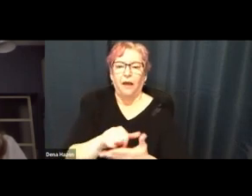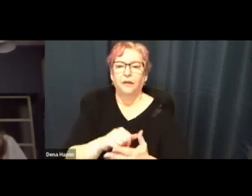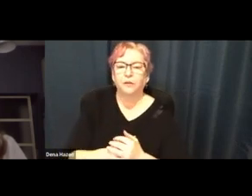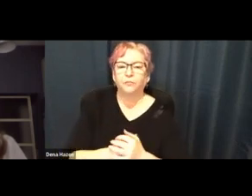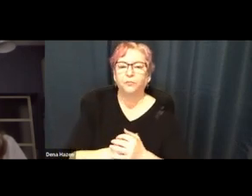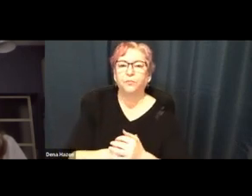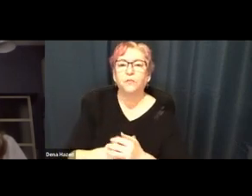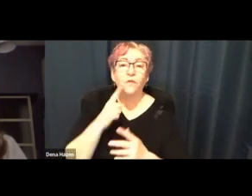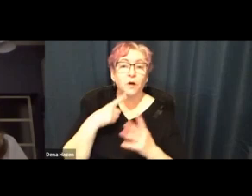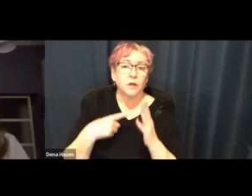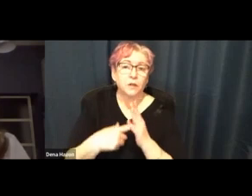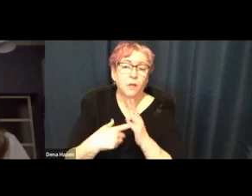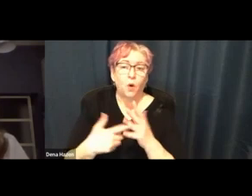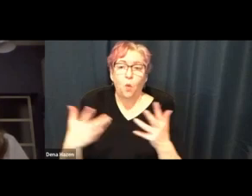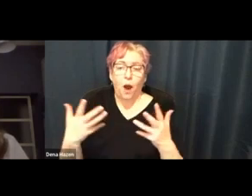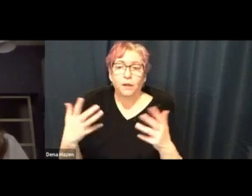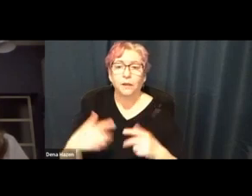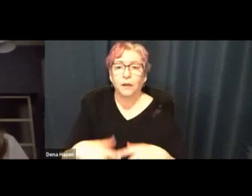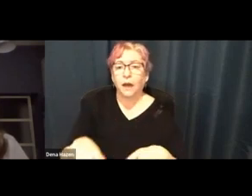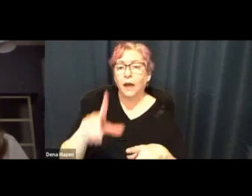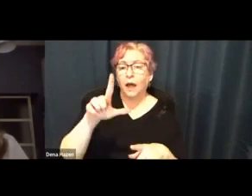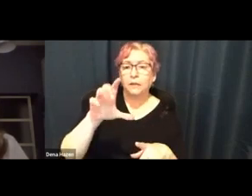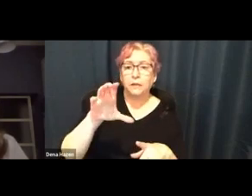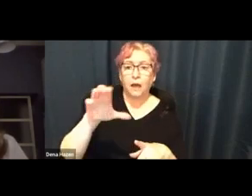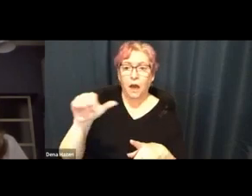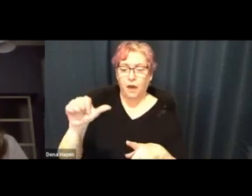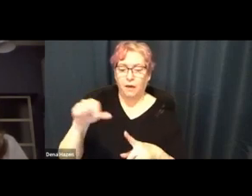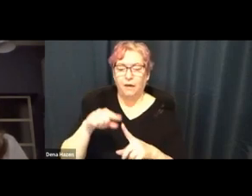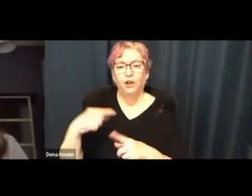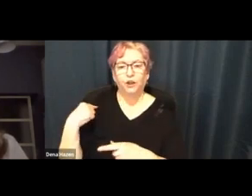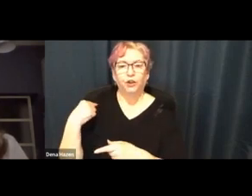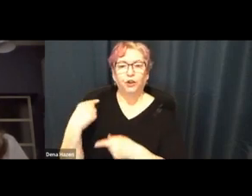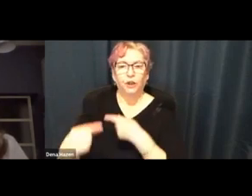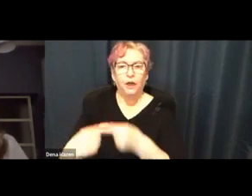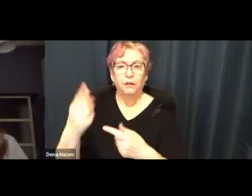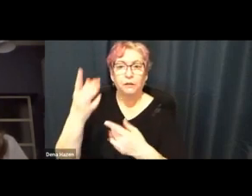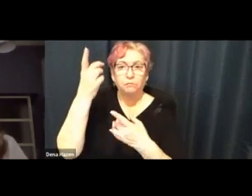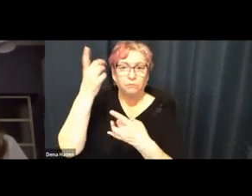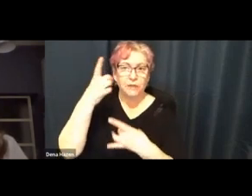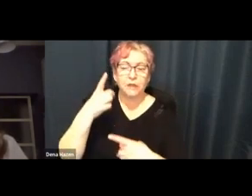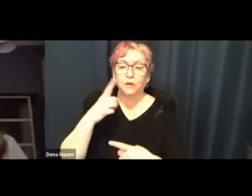For instance, LCA is a genetic disease that causes a mistake,